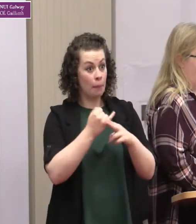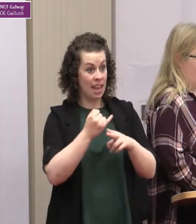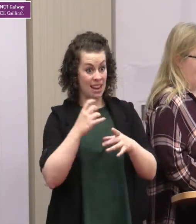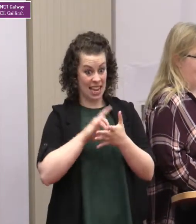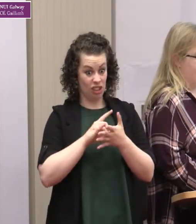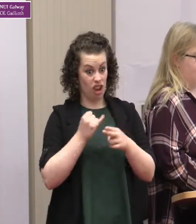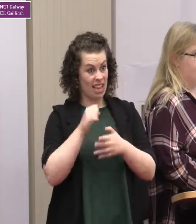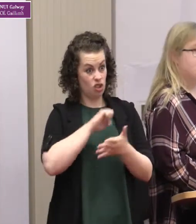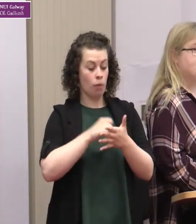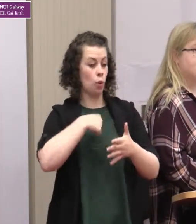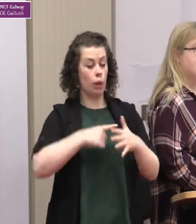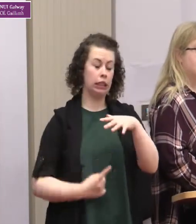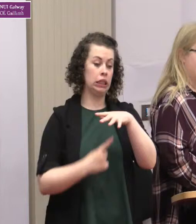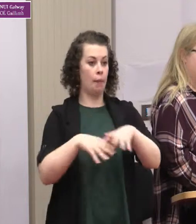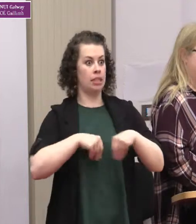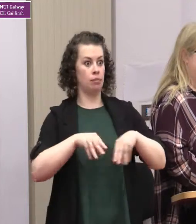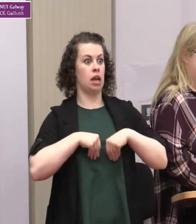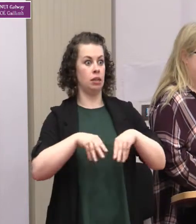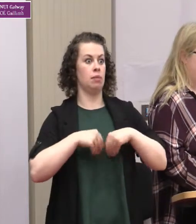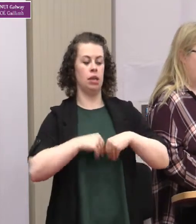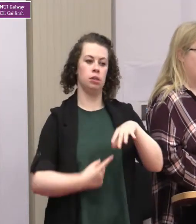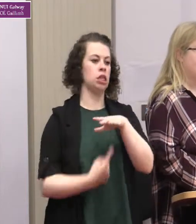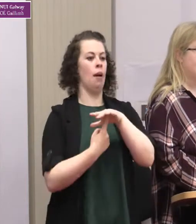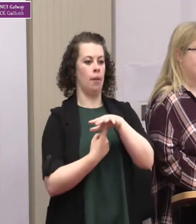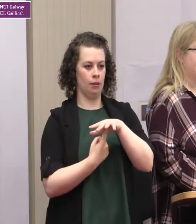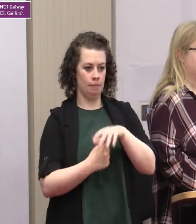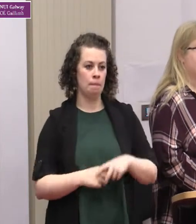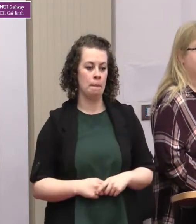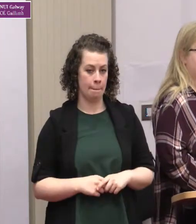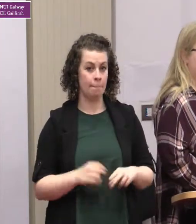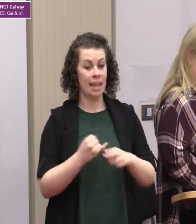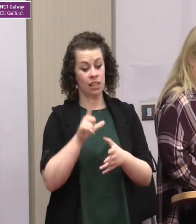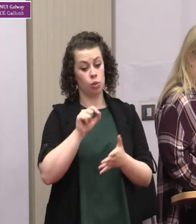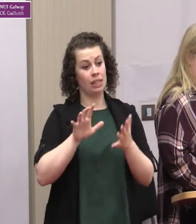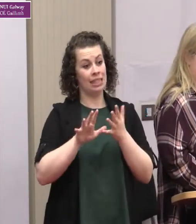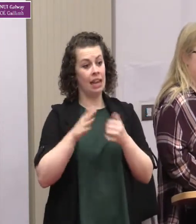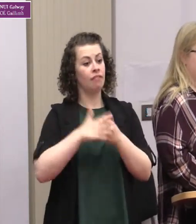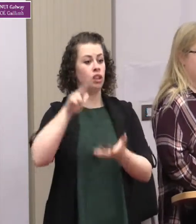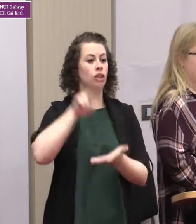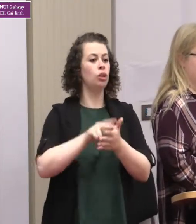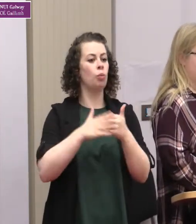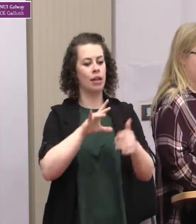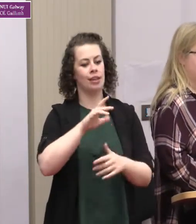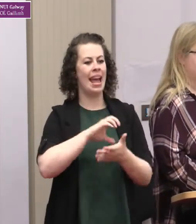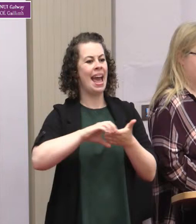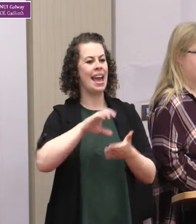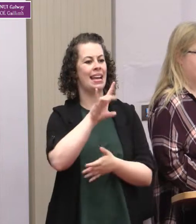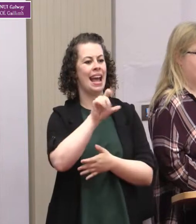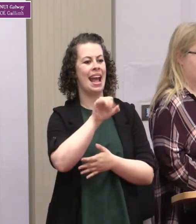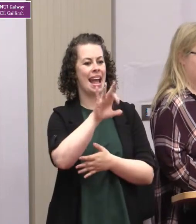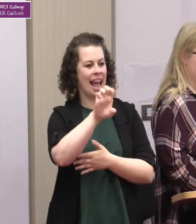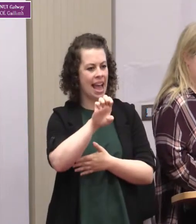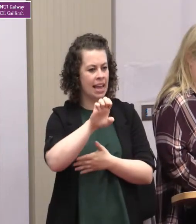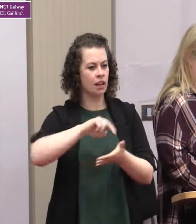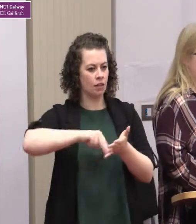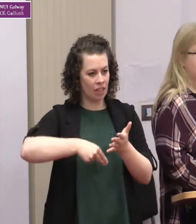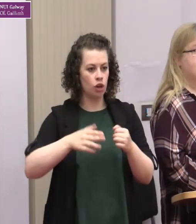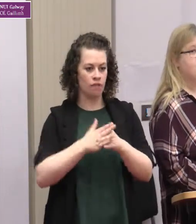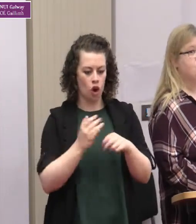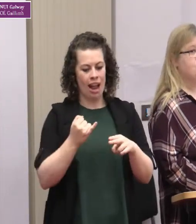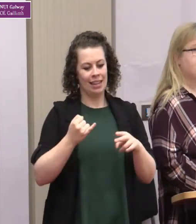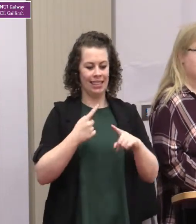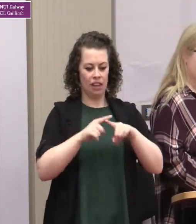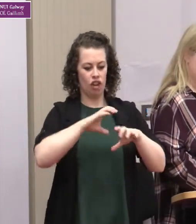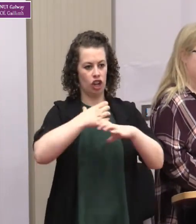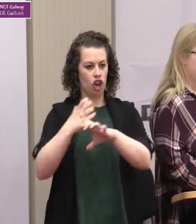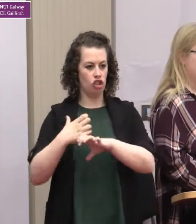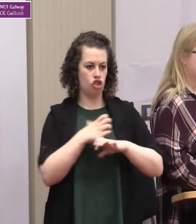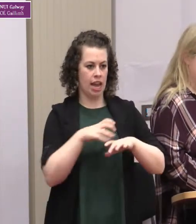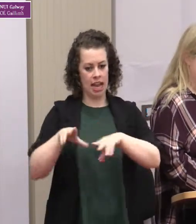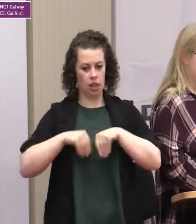In 2010, we ratified the Hague Convention for the protection of children for adoption.